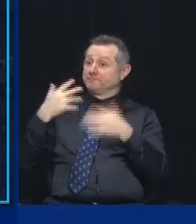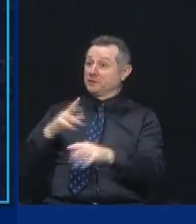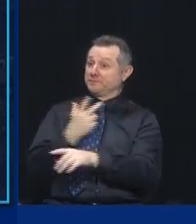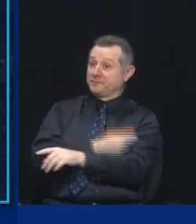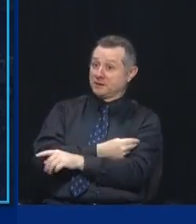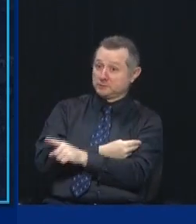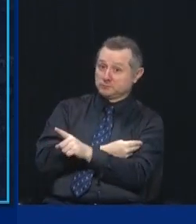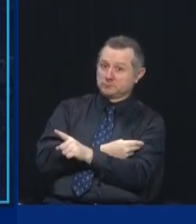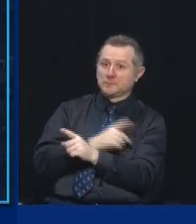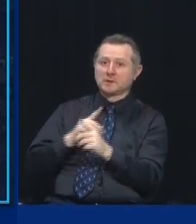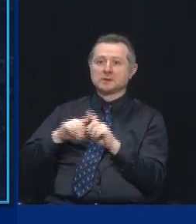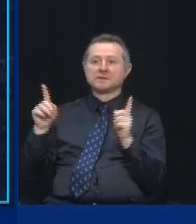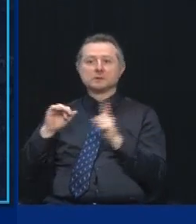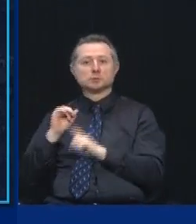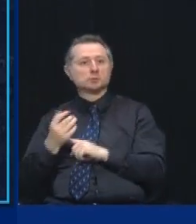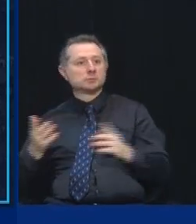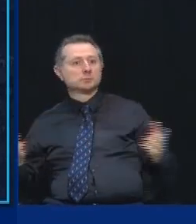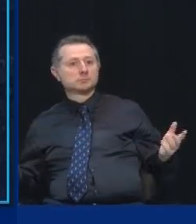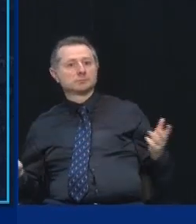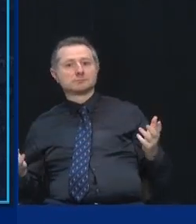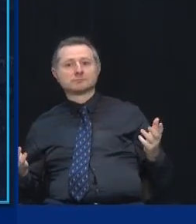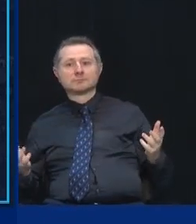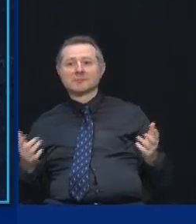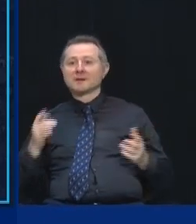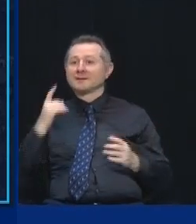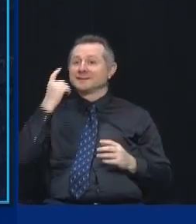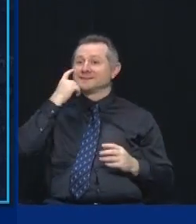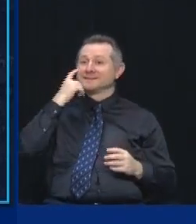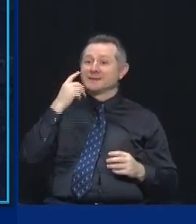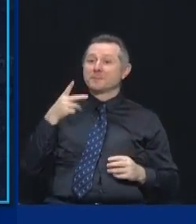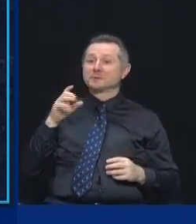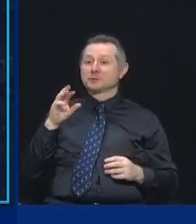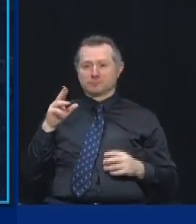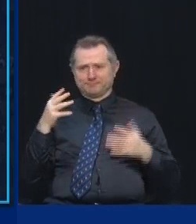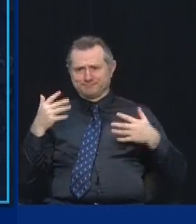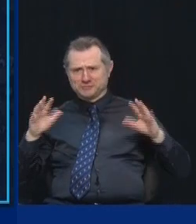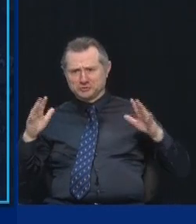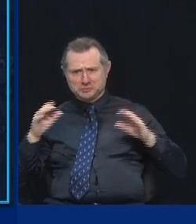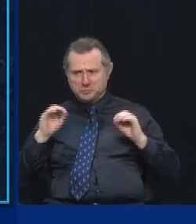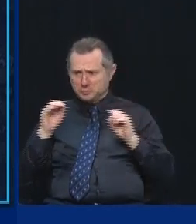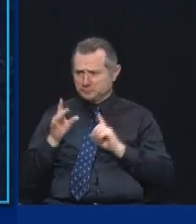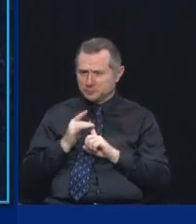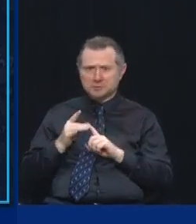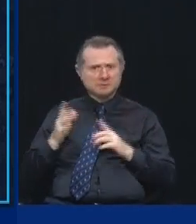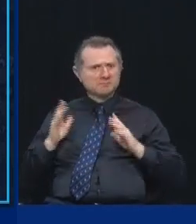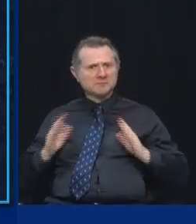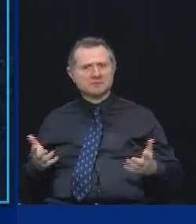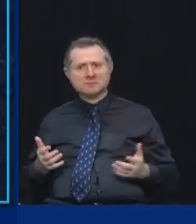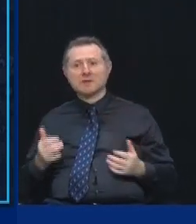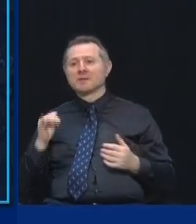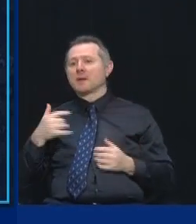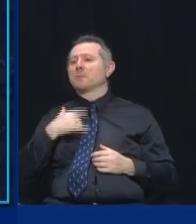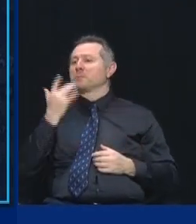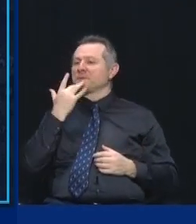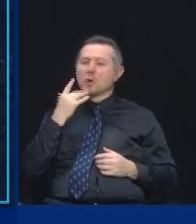GAMES IN BUFFALO. IF YOU ARE VACCINATED, YOU ARE IN A DIFFERENT SITUATION.